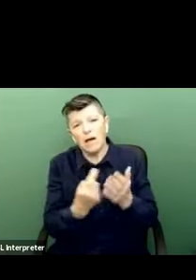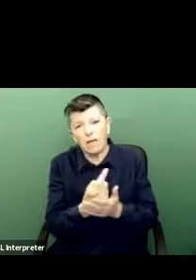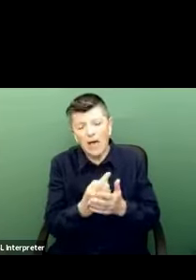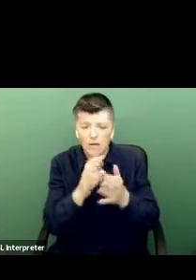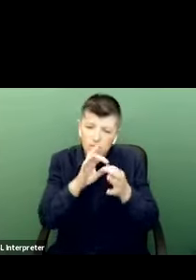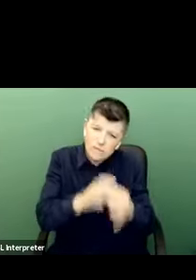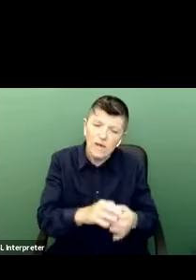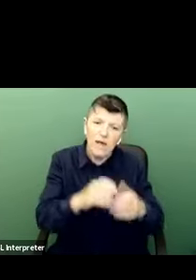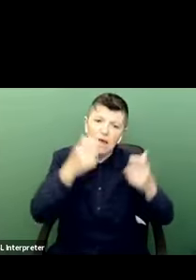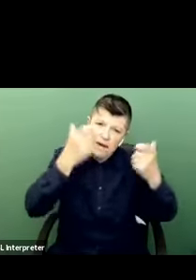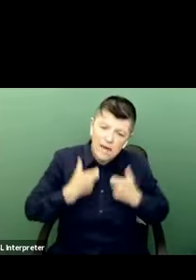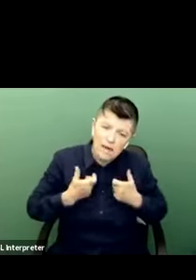and Bentham described it as a